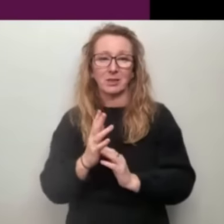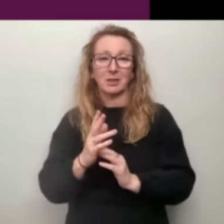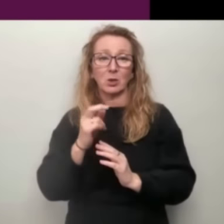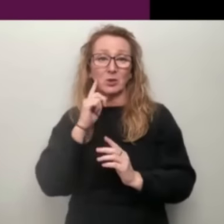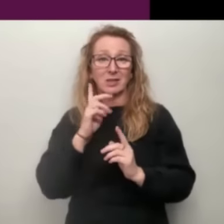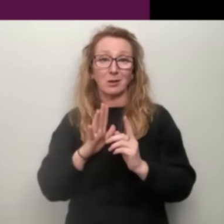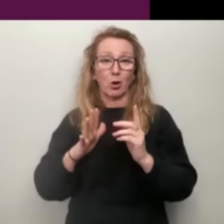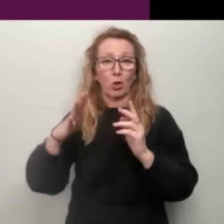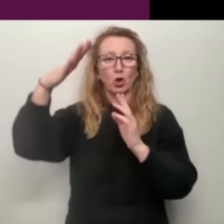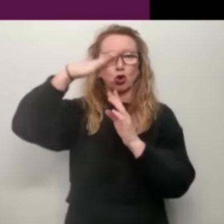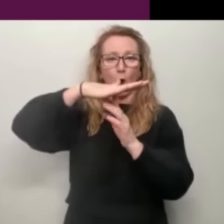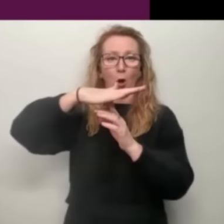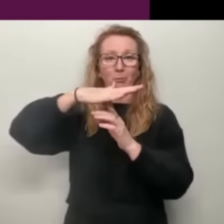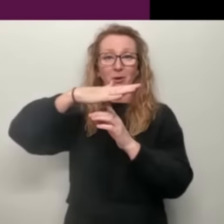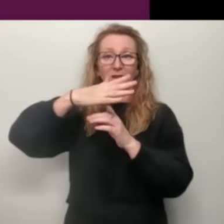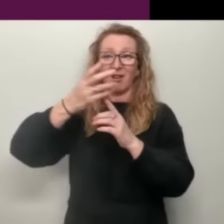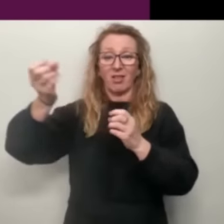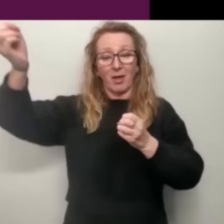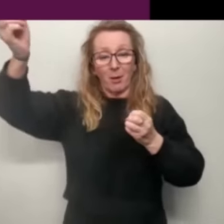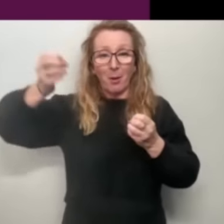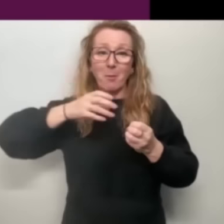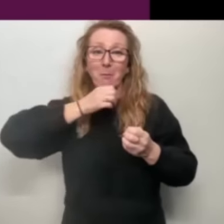and the raw materials come into the furnace at the top there